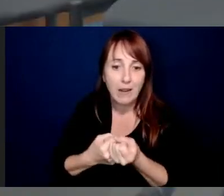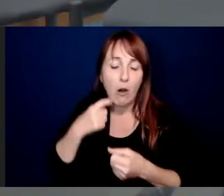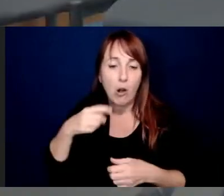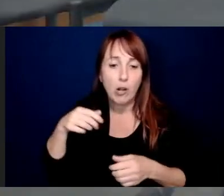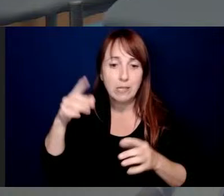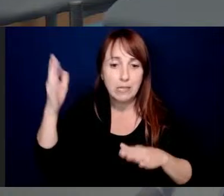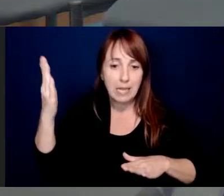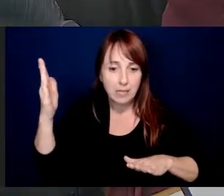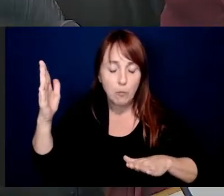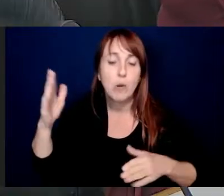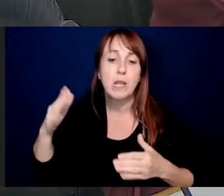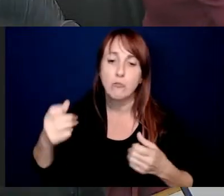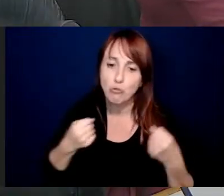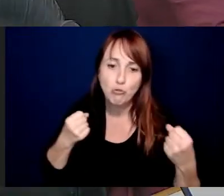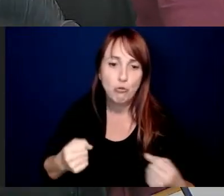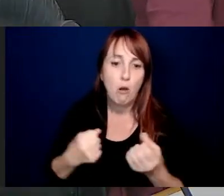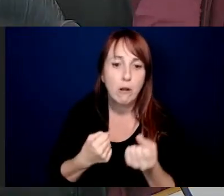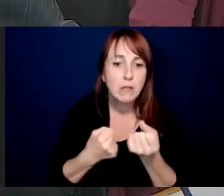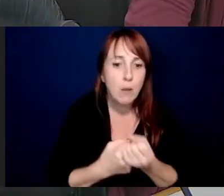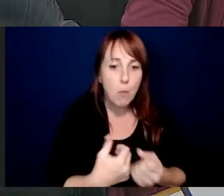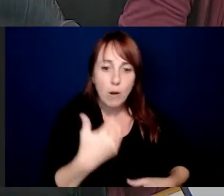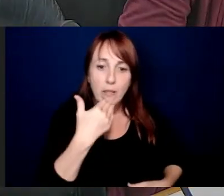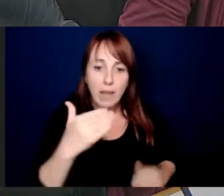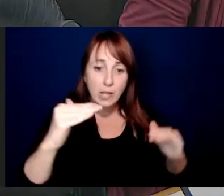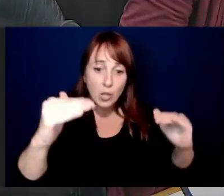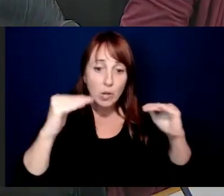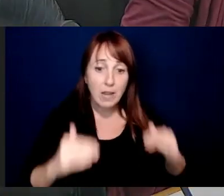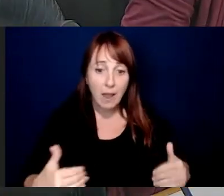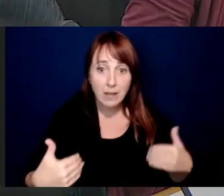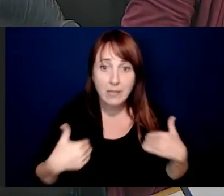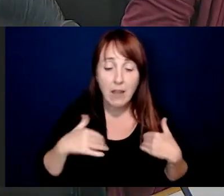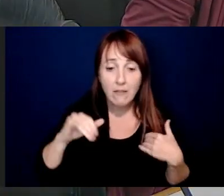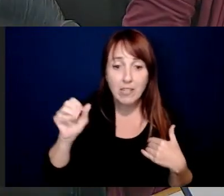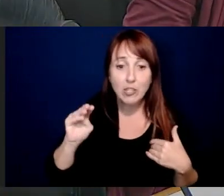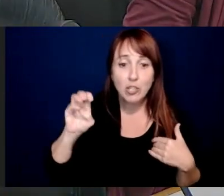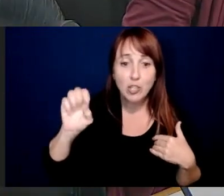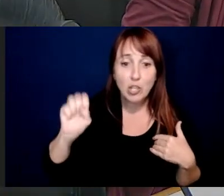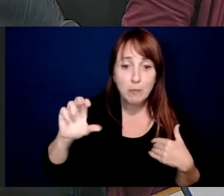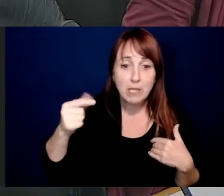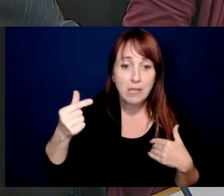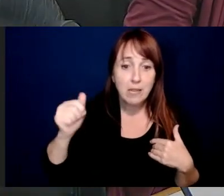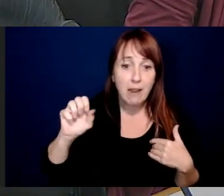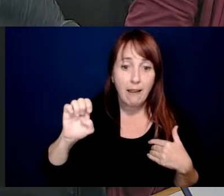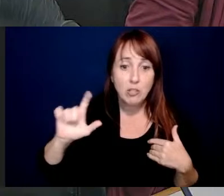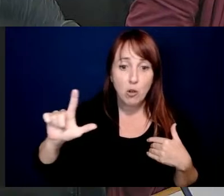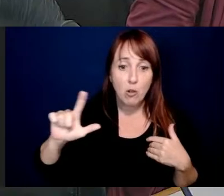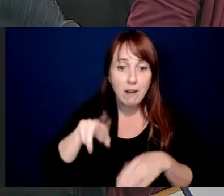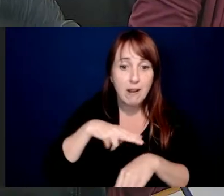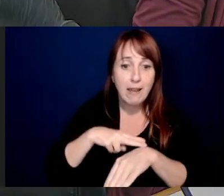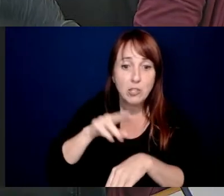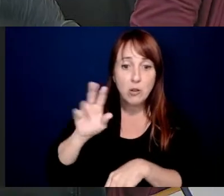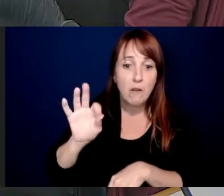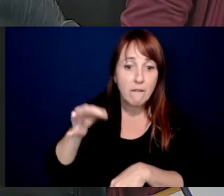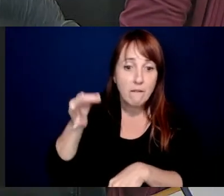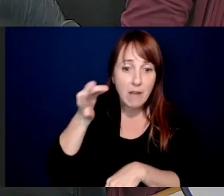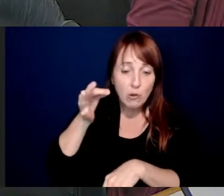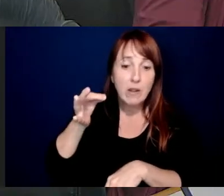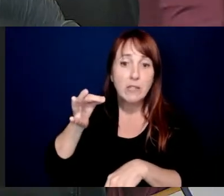Okay, thank you very much. Next we have James Gael, national Federation of the Blind in support.